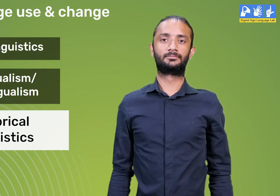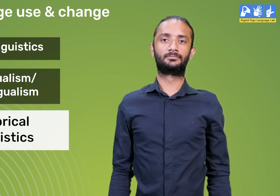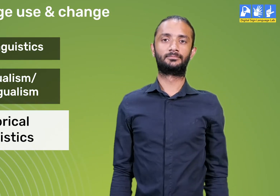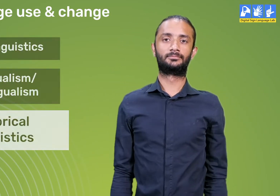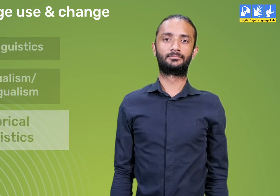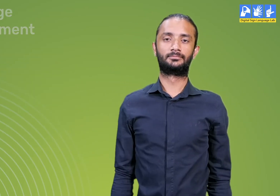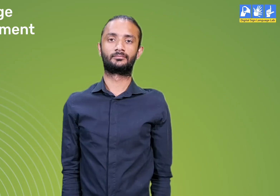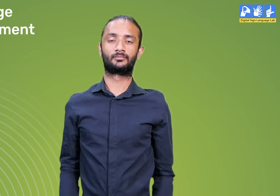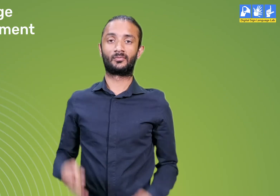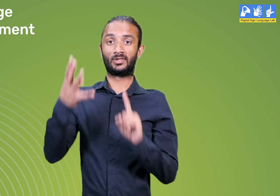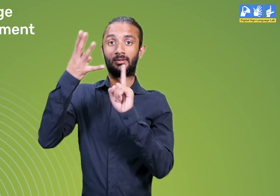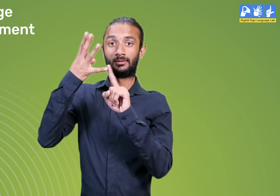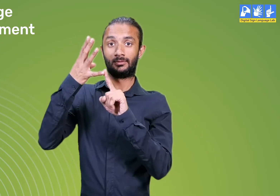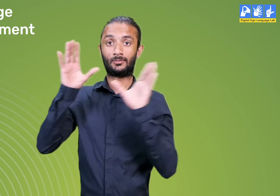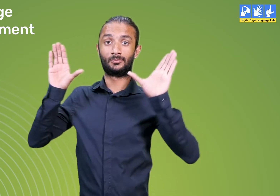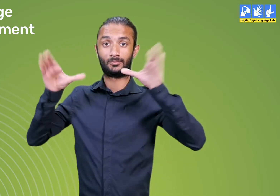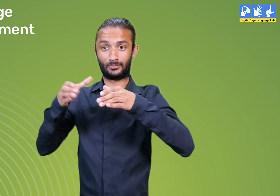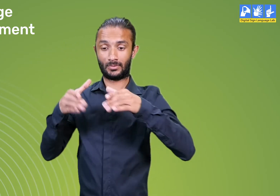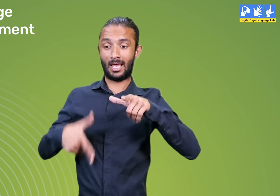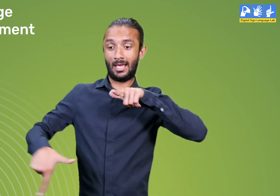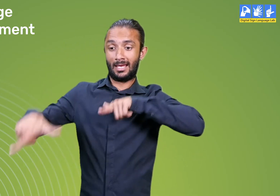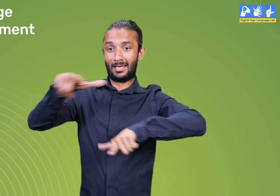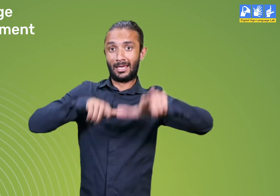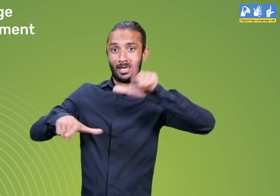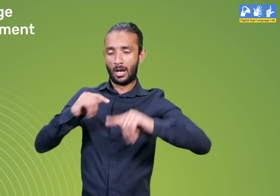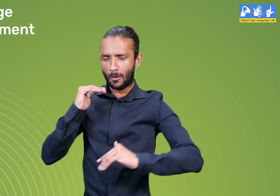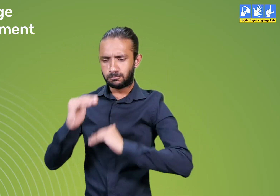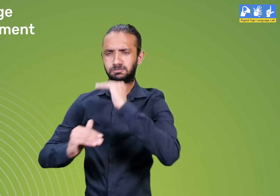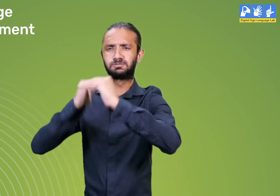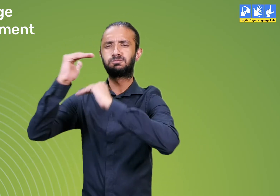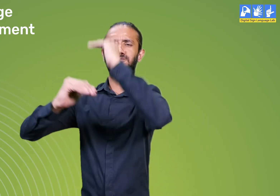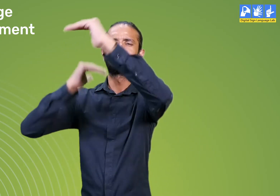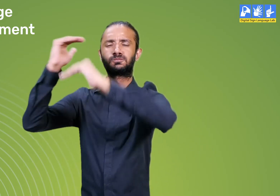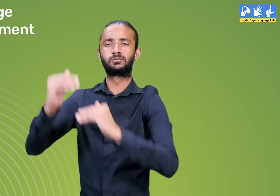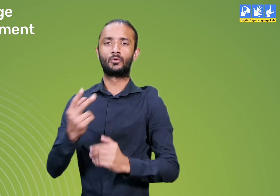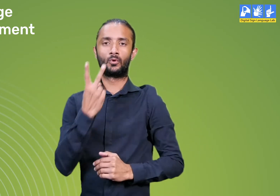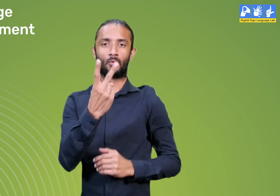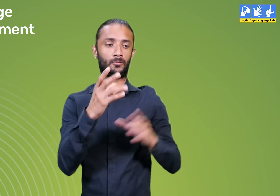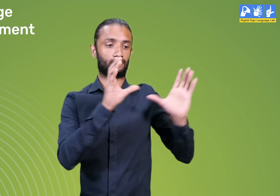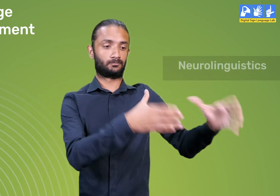Fourth , language development it consist of two different groups ,